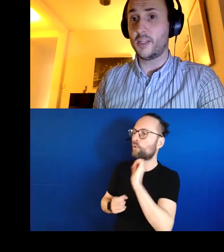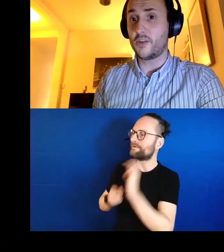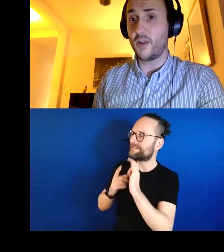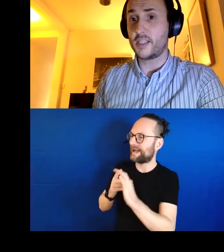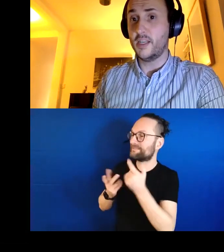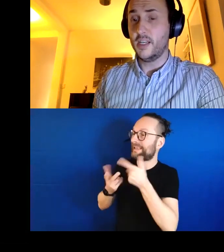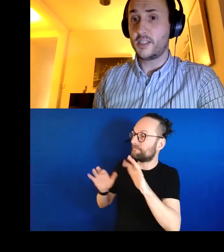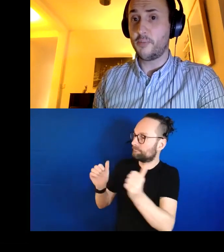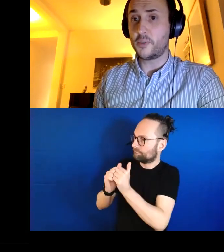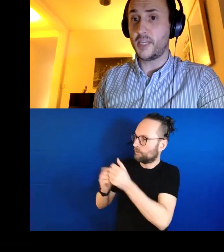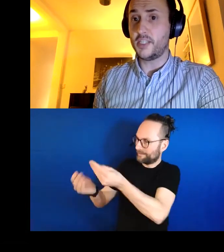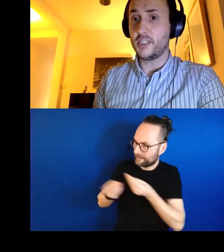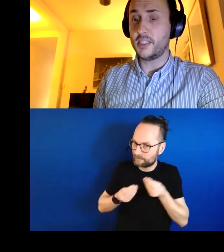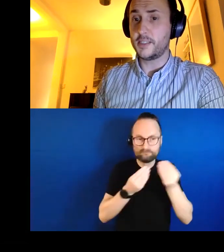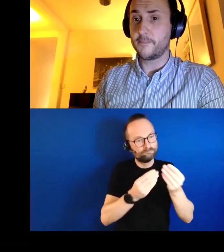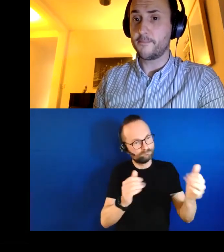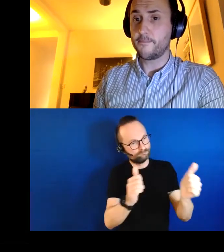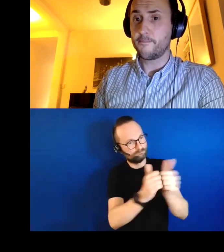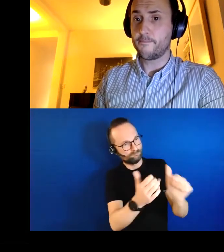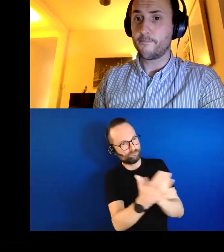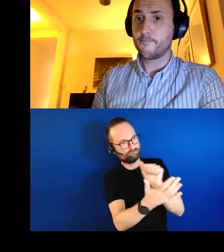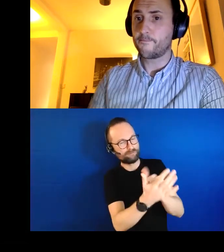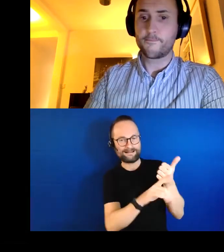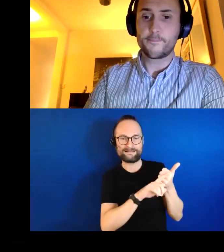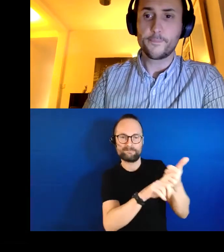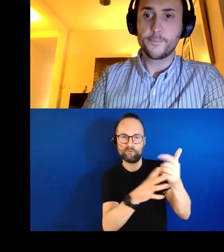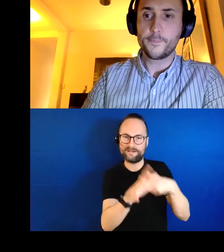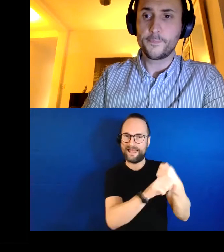Because that's will allow us to make sure that we get the appropriate response and make sure that we can